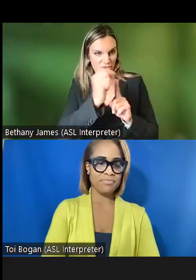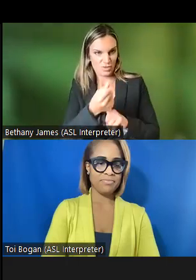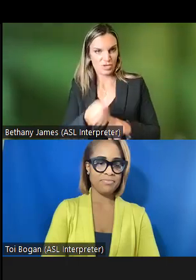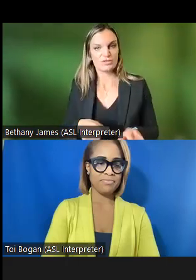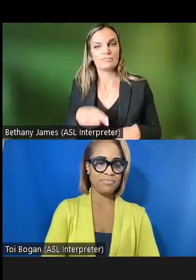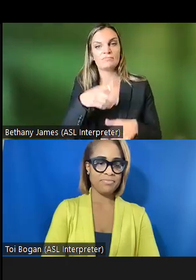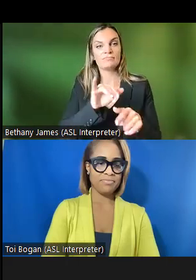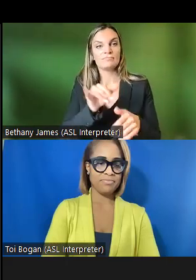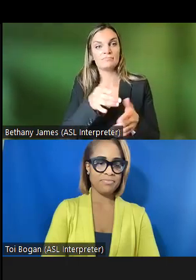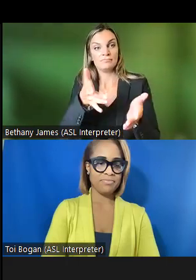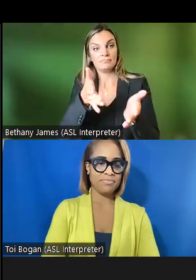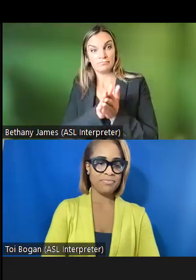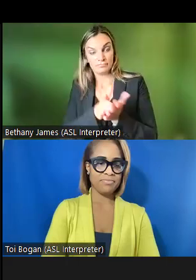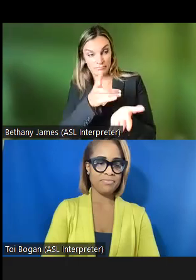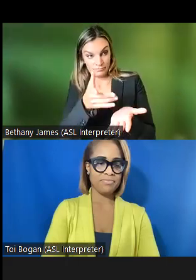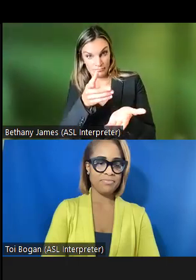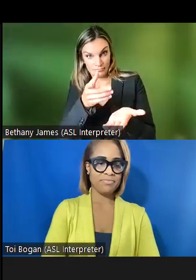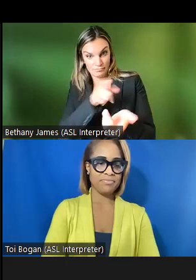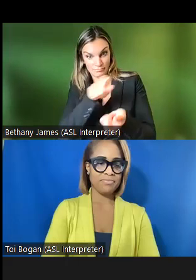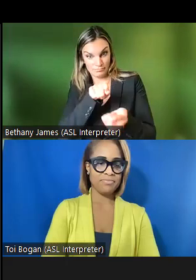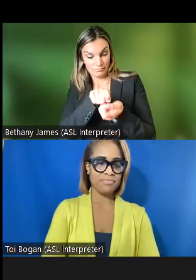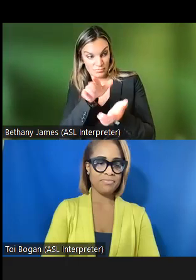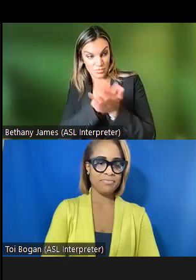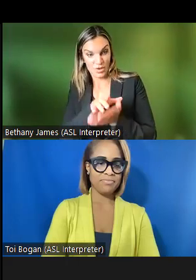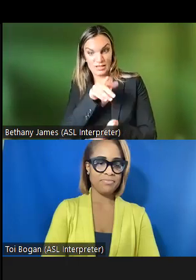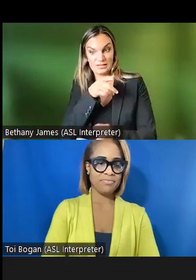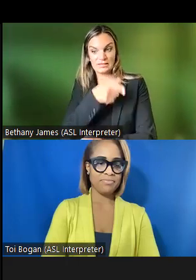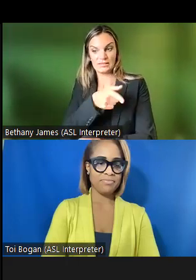a direct threat, you have to you can't just speculate or suppose.